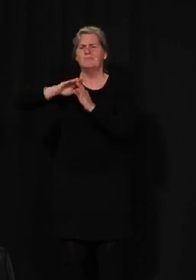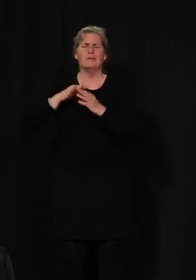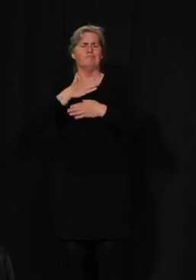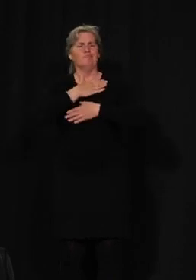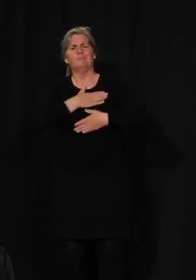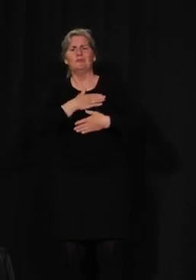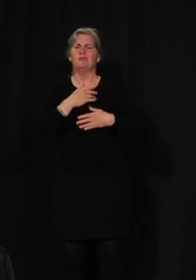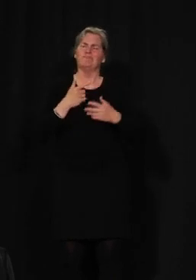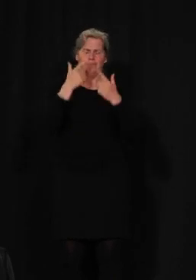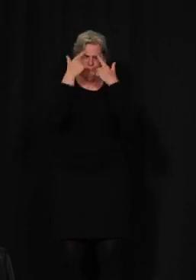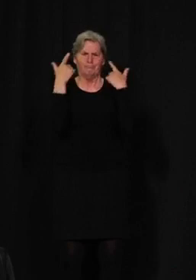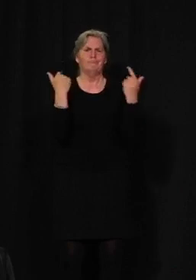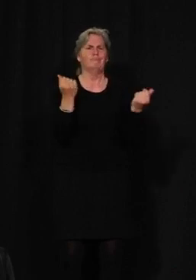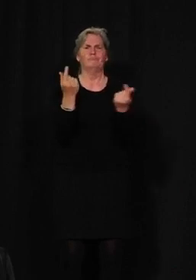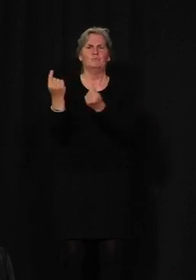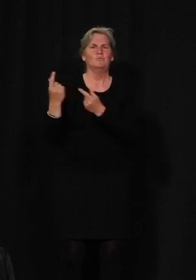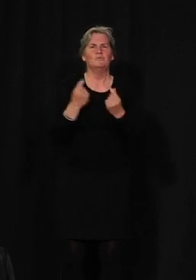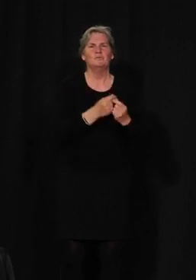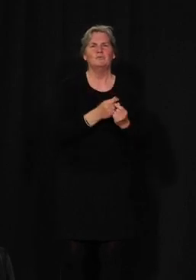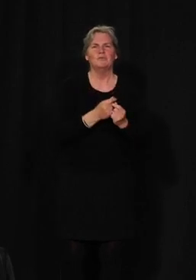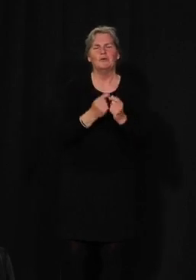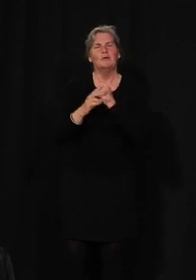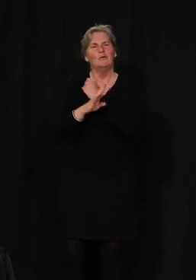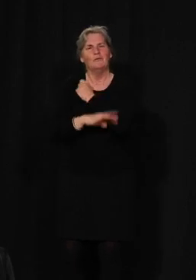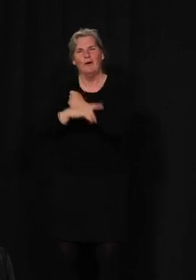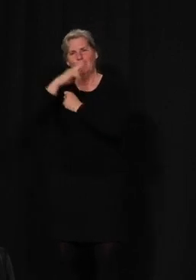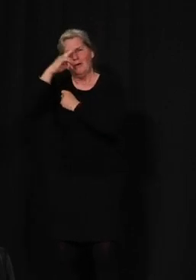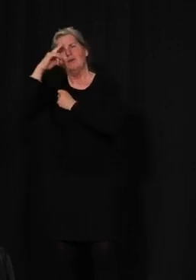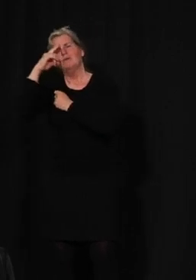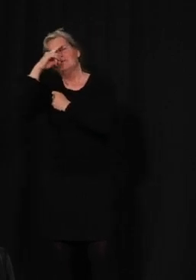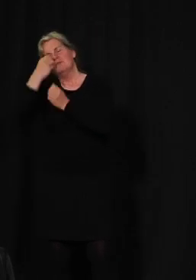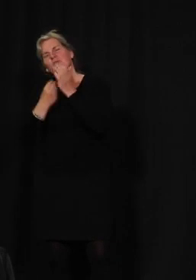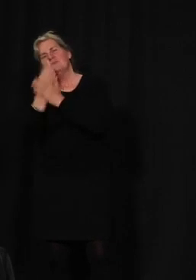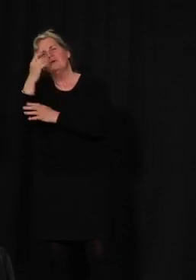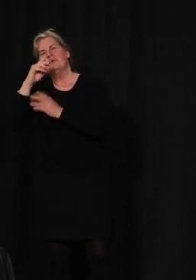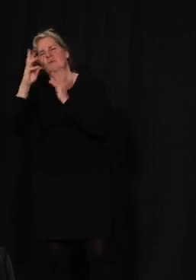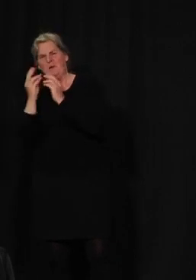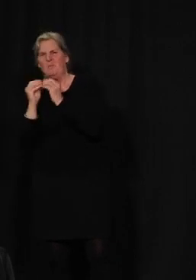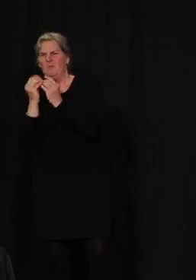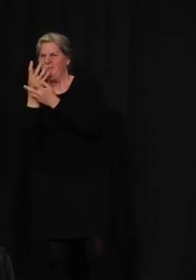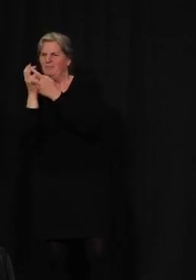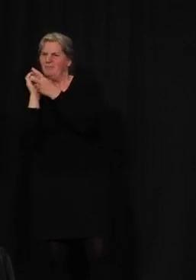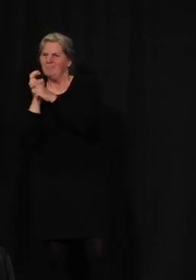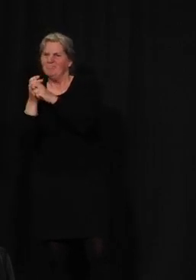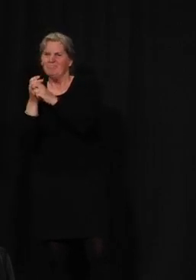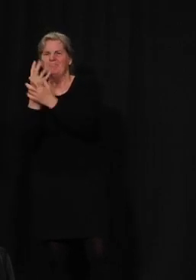and spring of Yukon. But this summer, there are some rules we can't forget, and